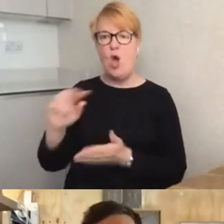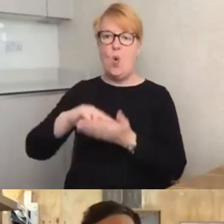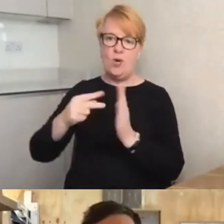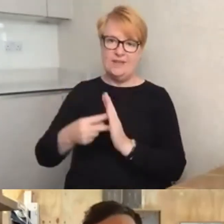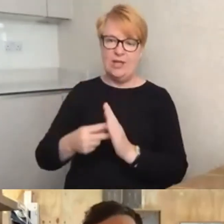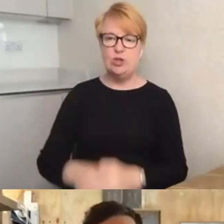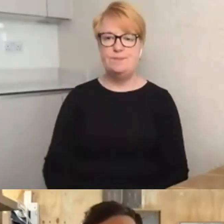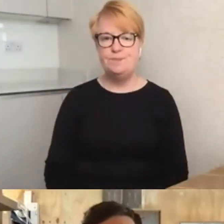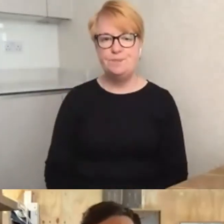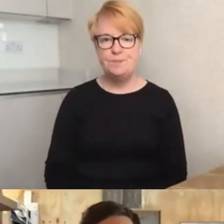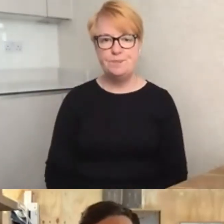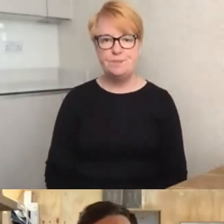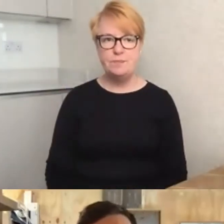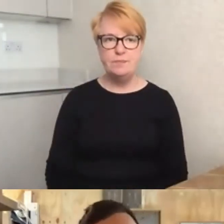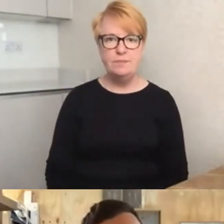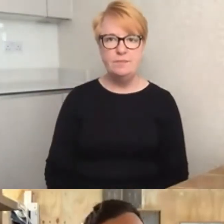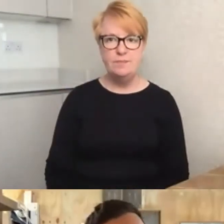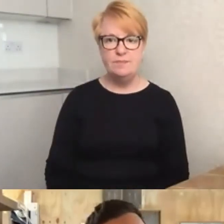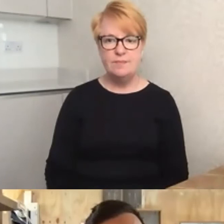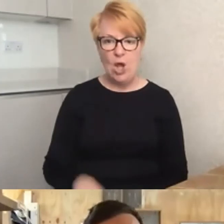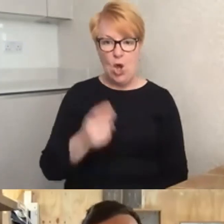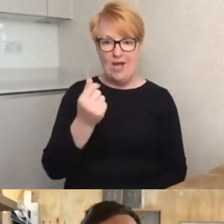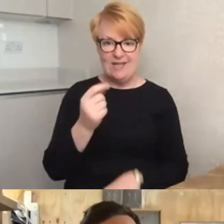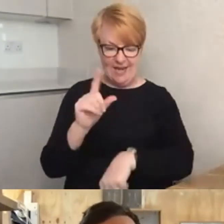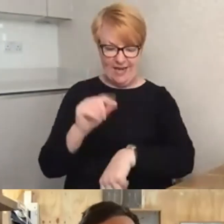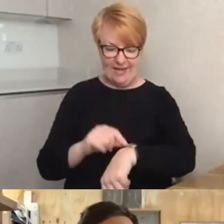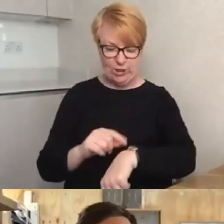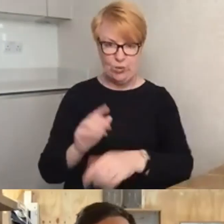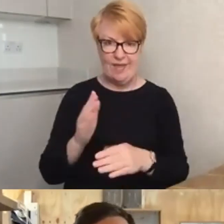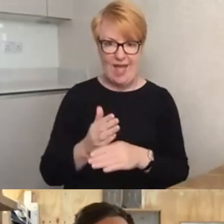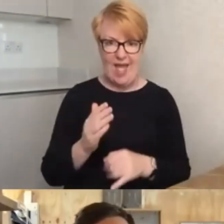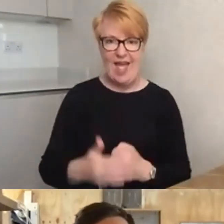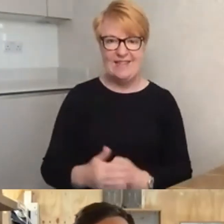Okay, we're almost coming to an end now. But there's some more questions, it's really nice.